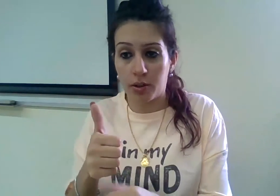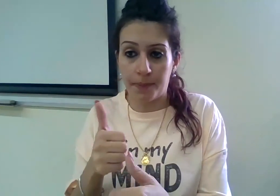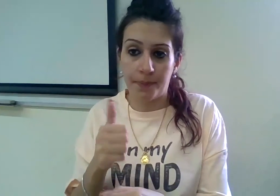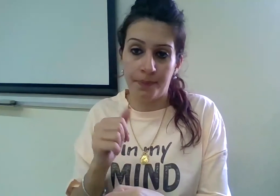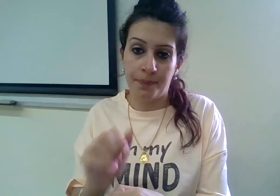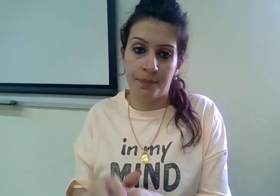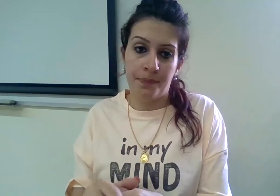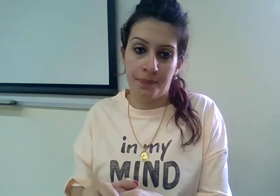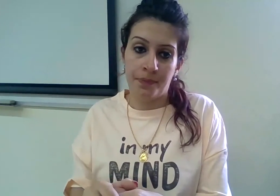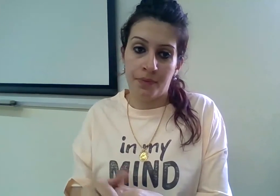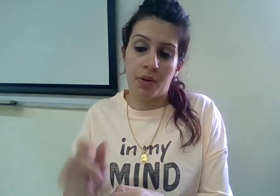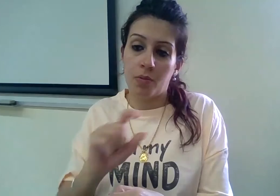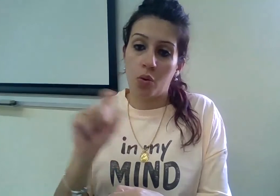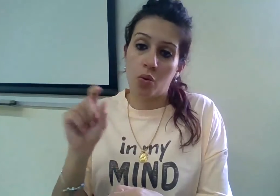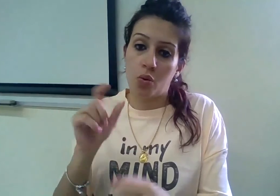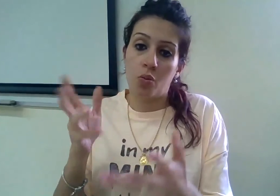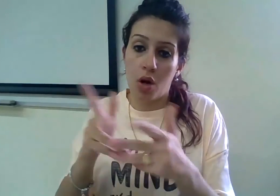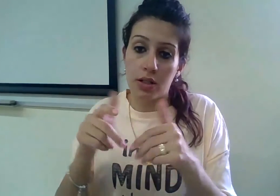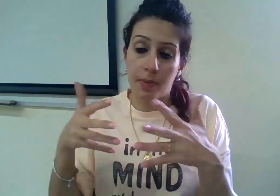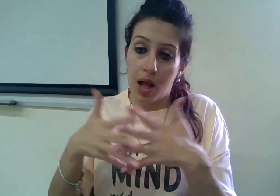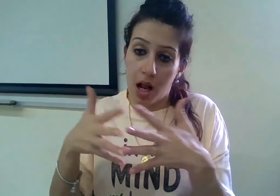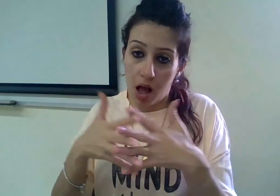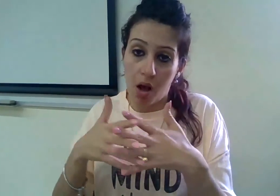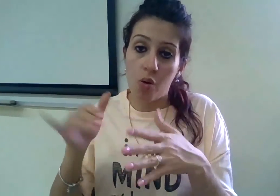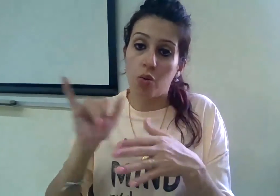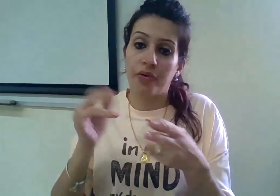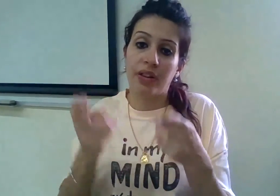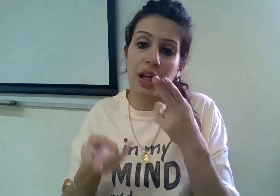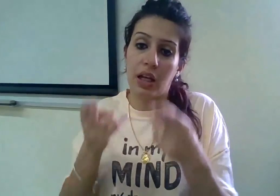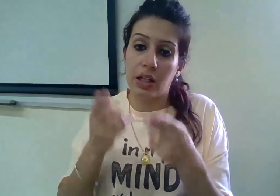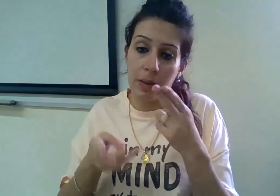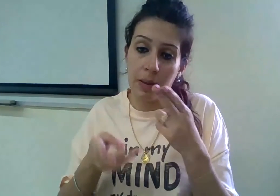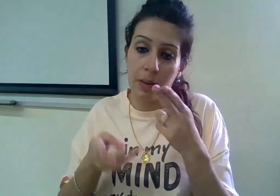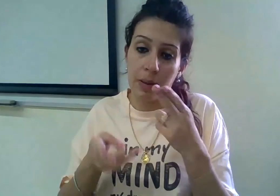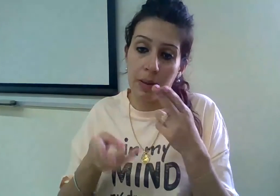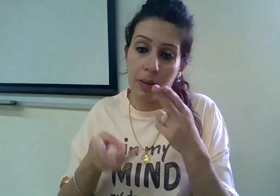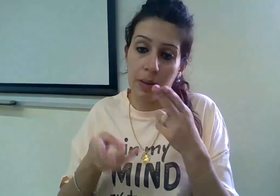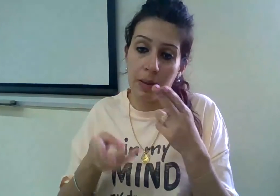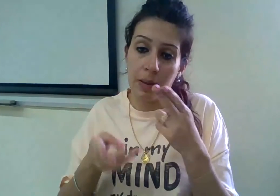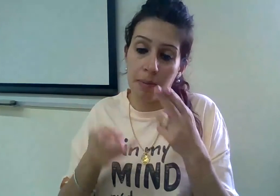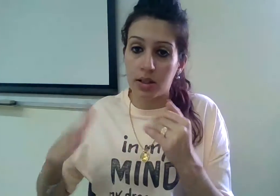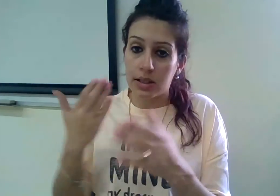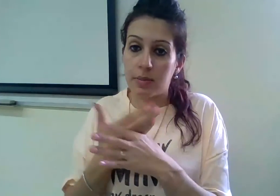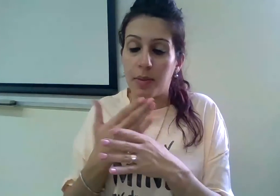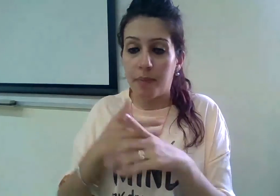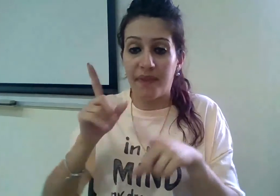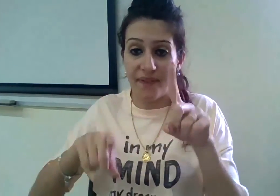And also I shouldn't forget about the necessary assessment of the teachers